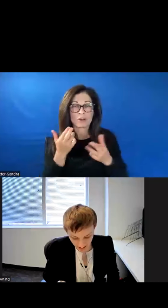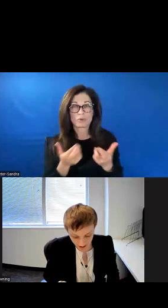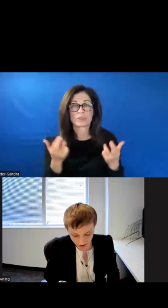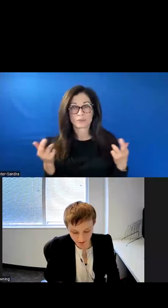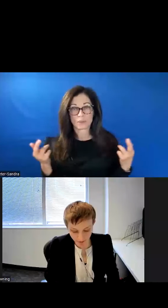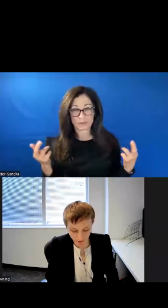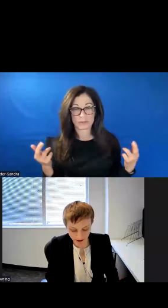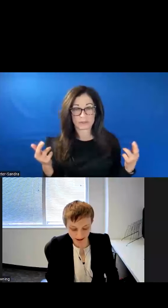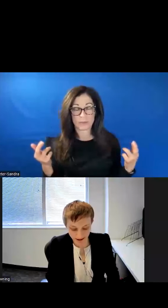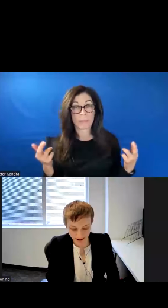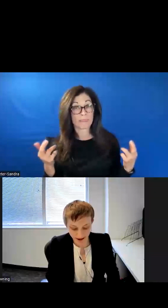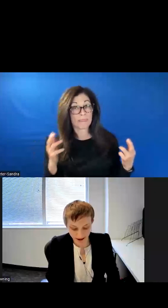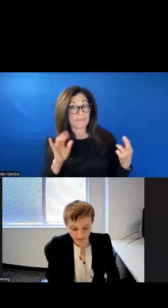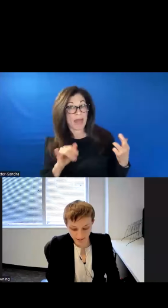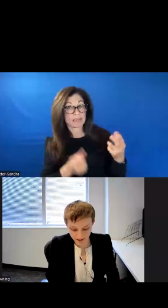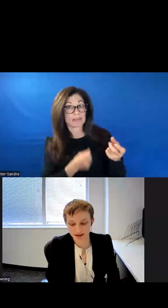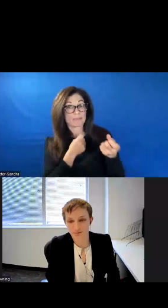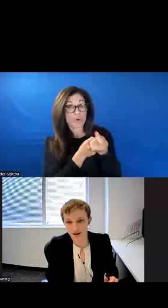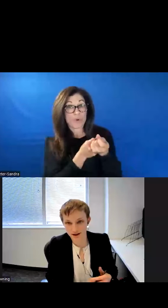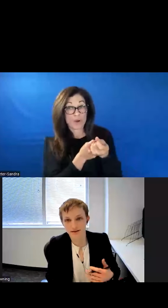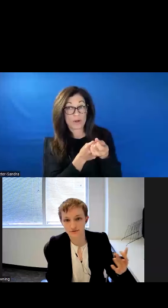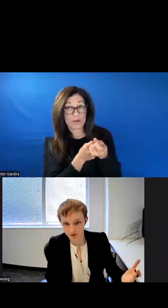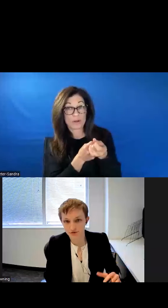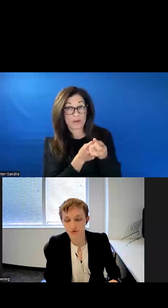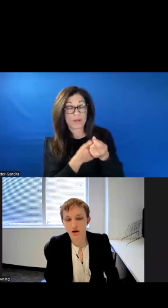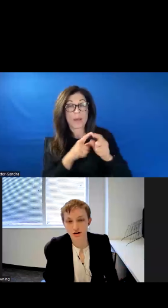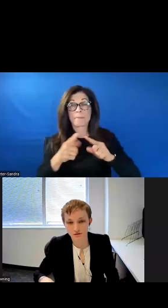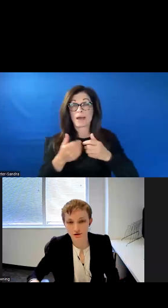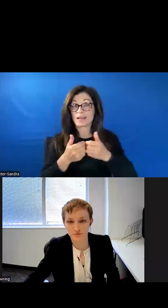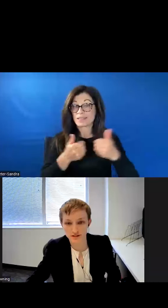THAT ARE SUPPORTING AND SEPARATE FROM LAW ENFORCEMENT.